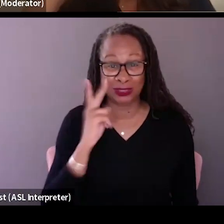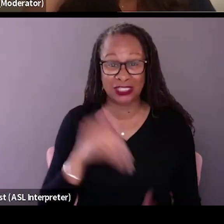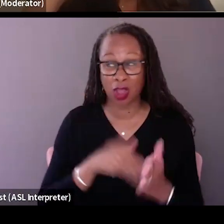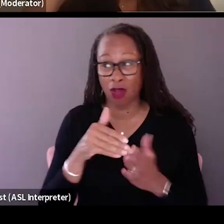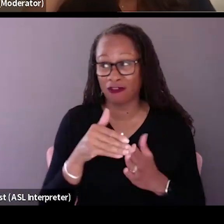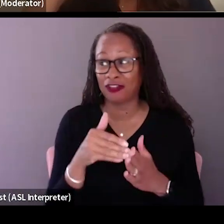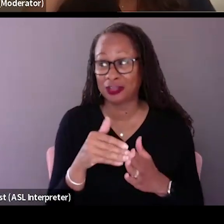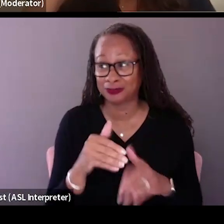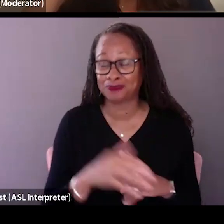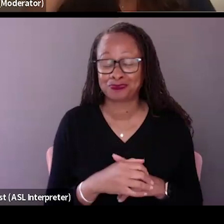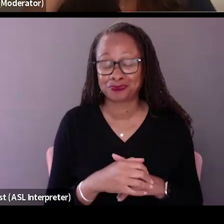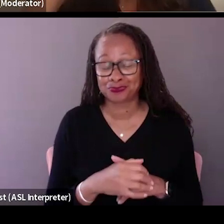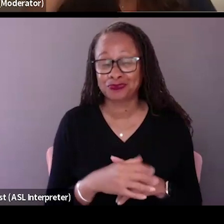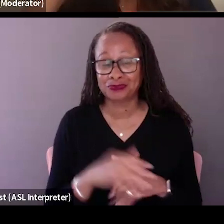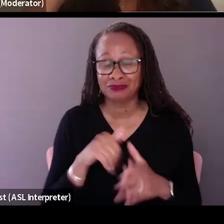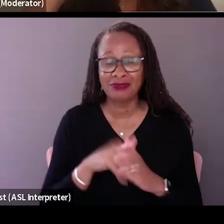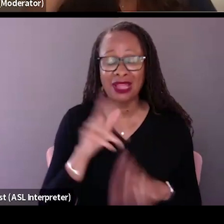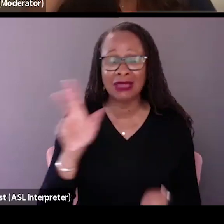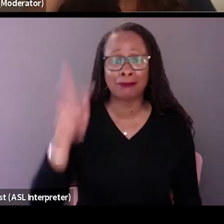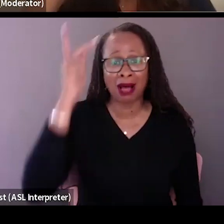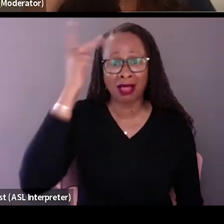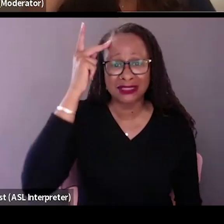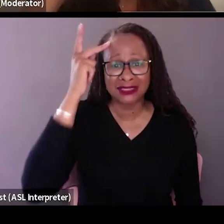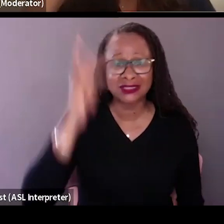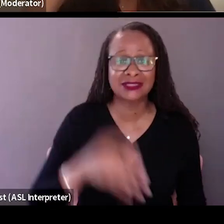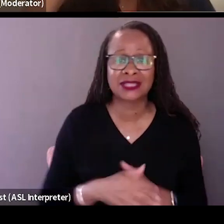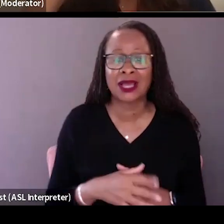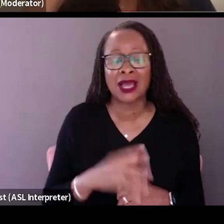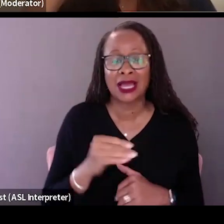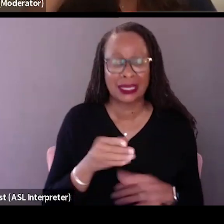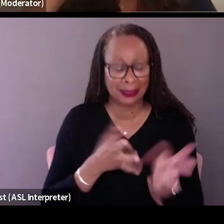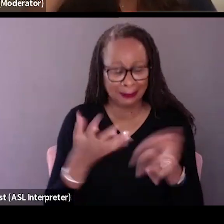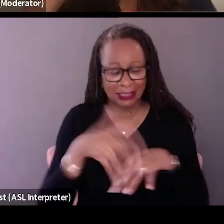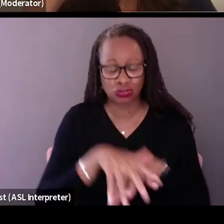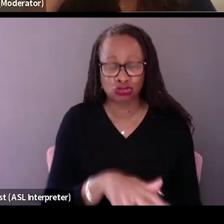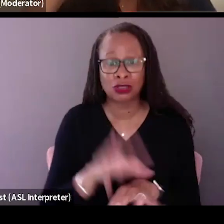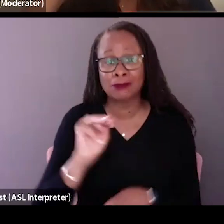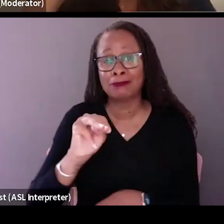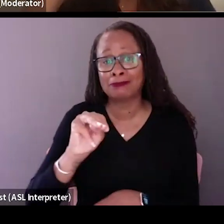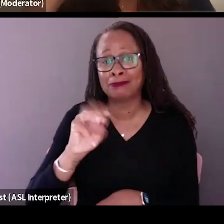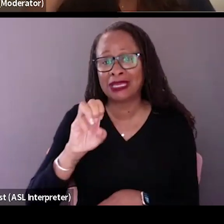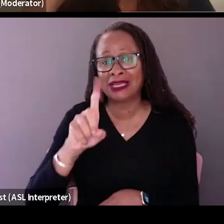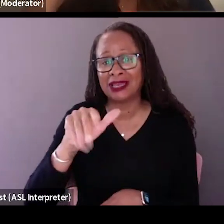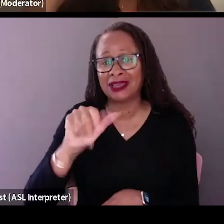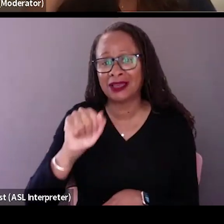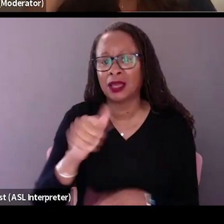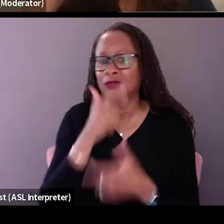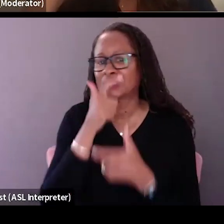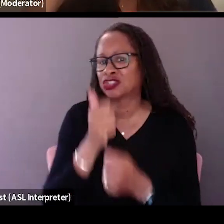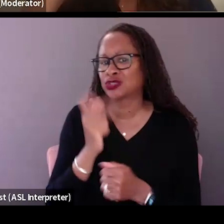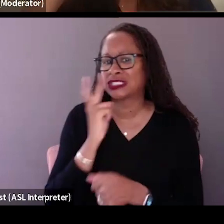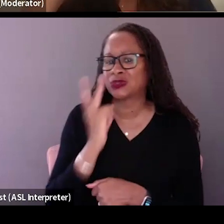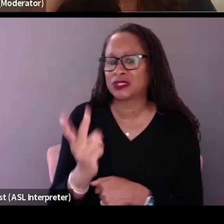you know, in politics and, you know, in mainstream media that was interesting to see in this case